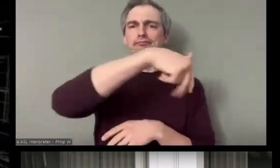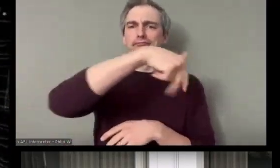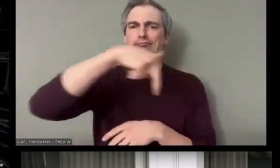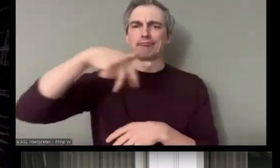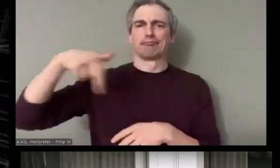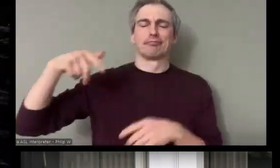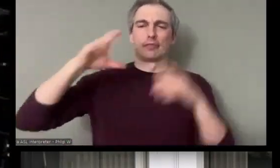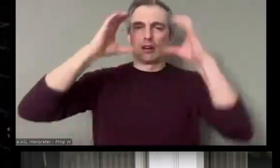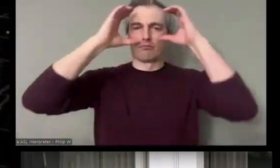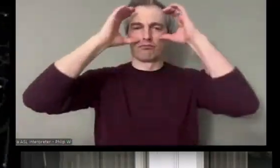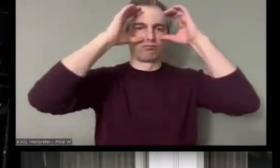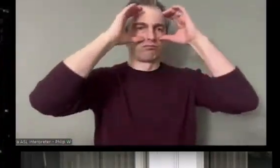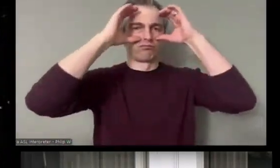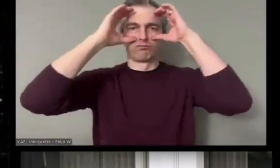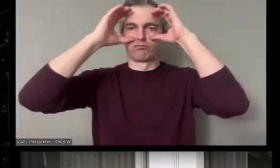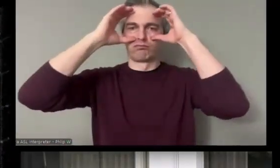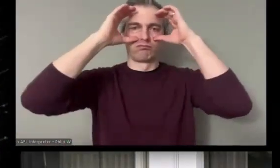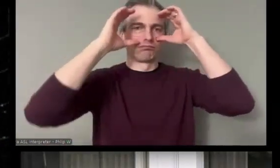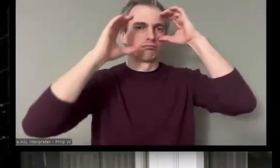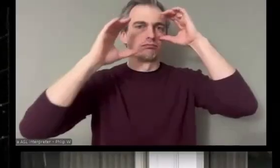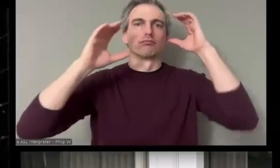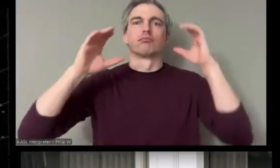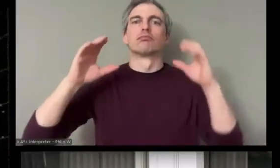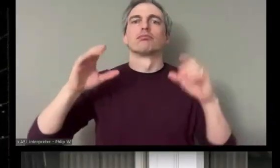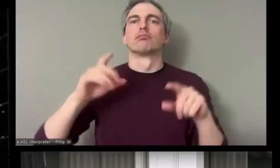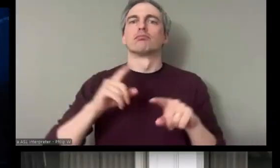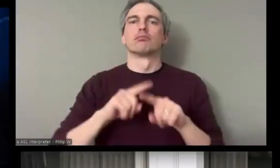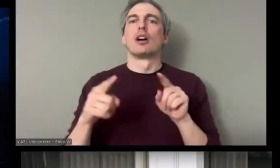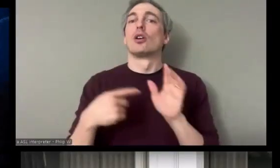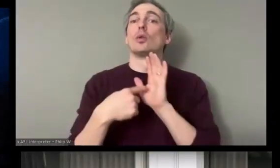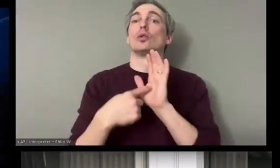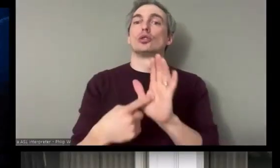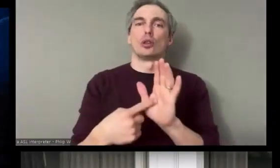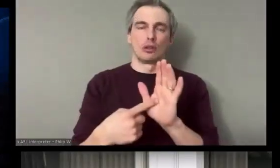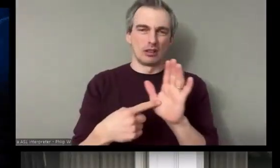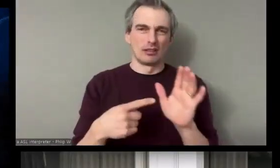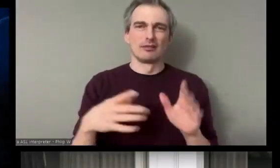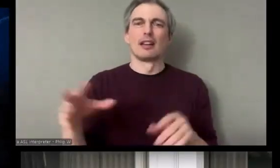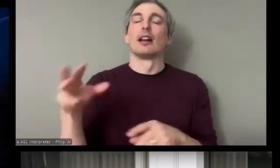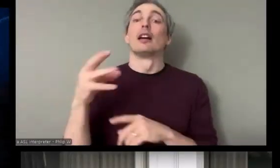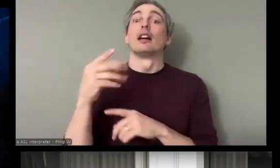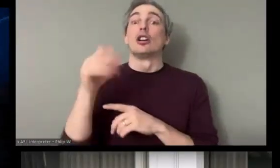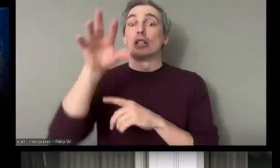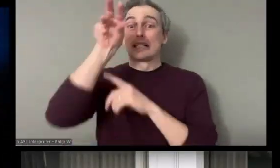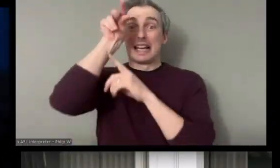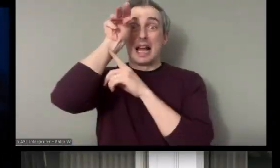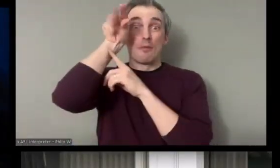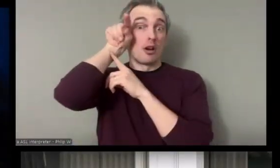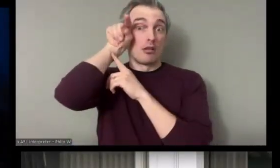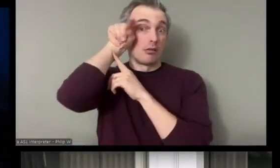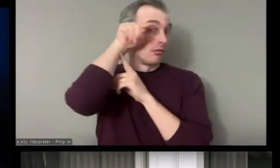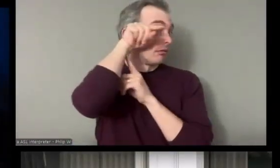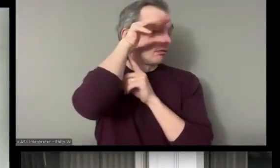And then it's showing that the camera is basically raycasting around the room. Knowing where furniture is.